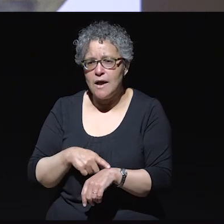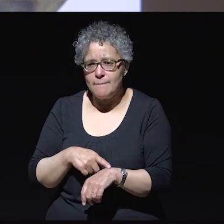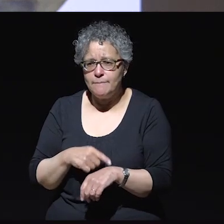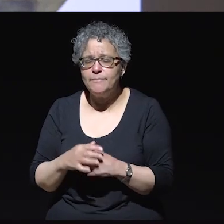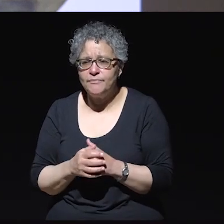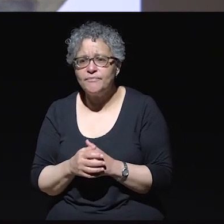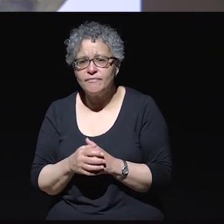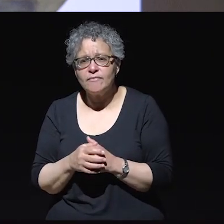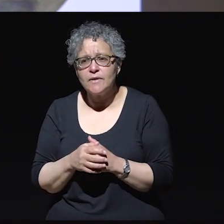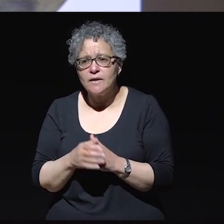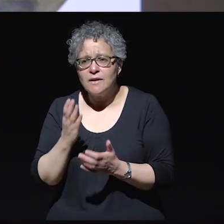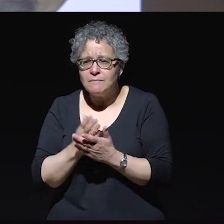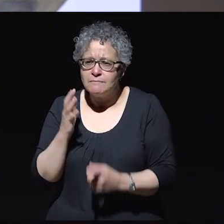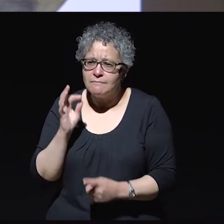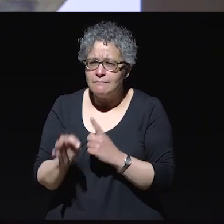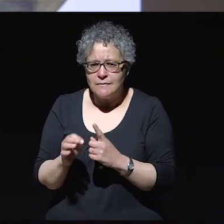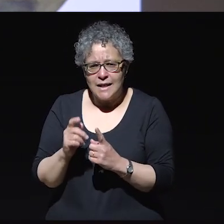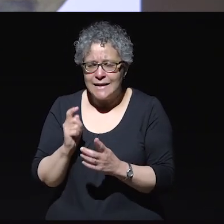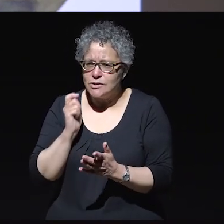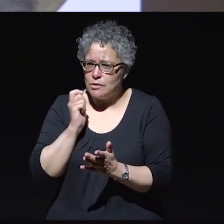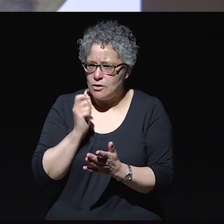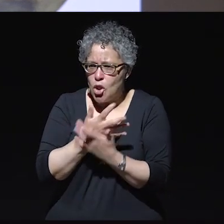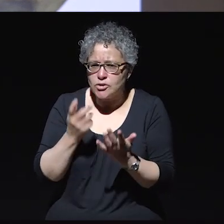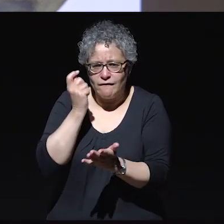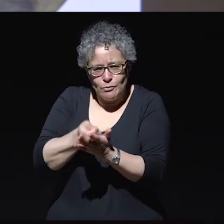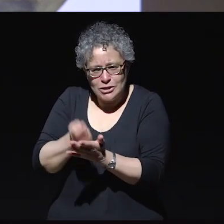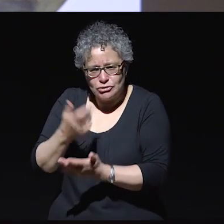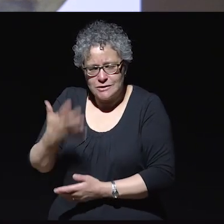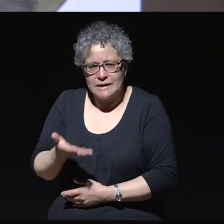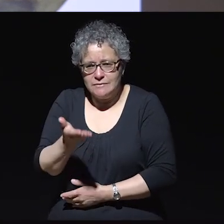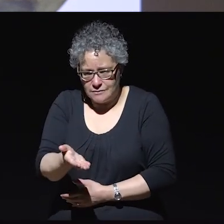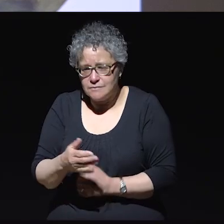not least in terms of the commissions that he got, including this wonderful group portrait